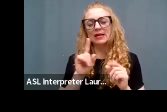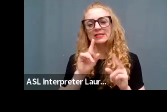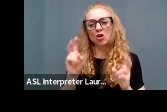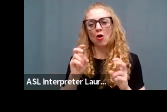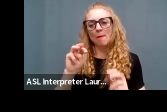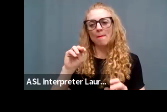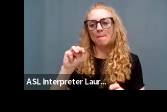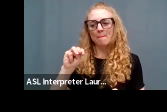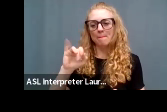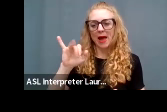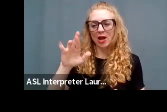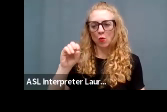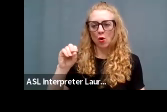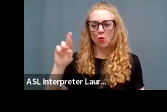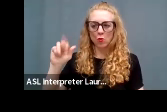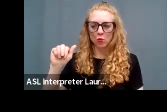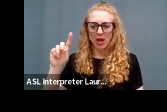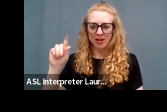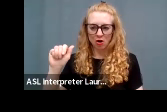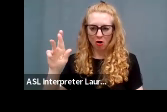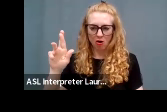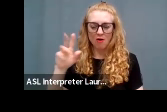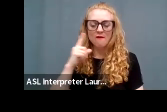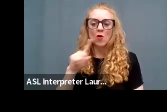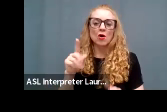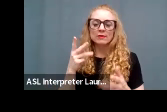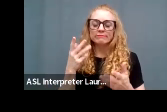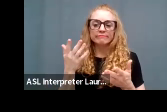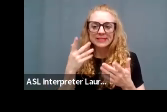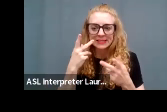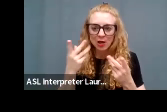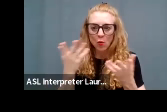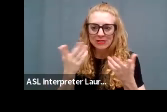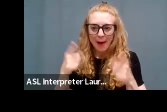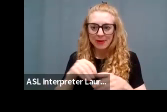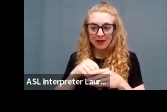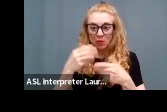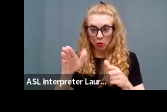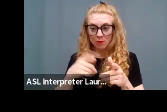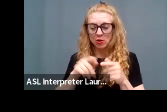radar to take a look at what's happening in a room and you can break a room into 30 different zones